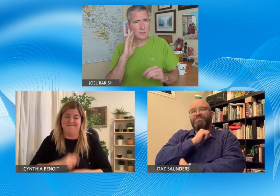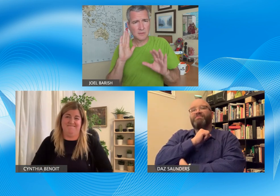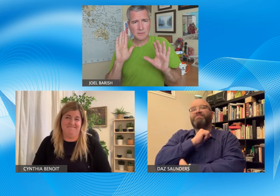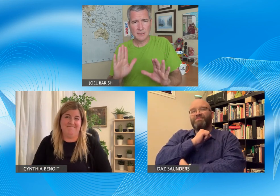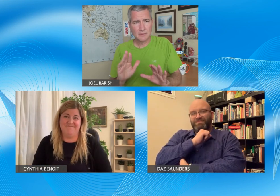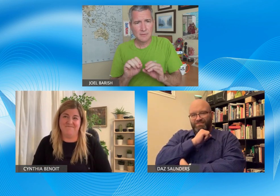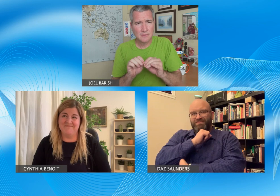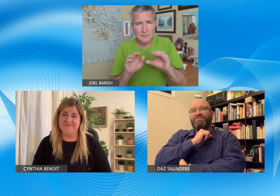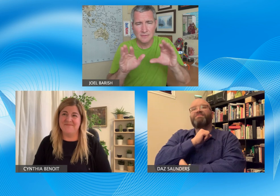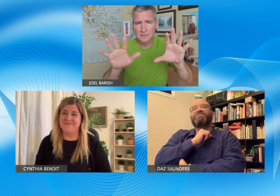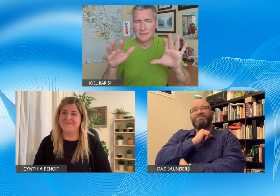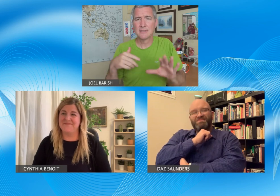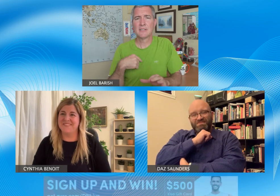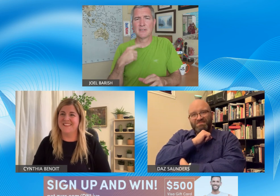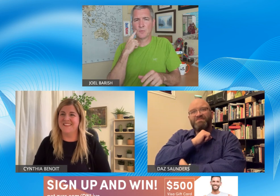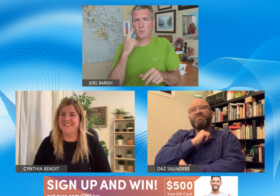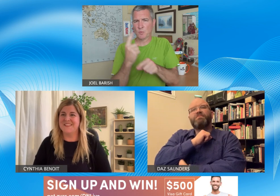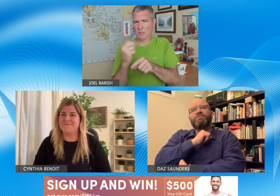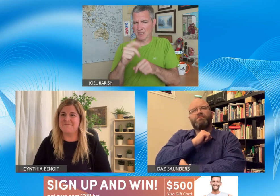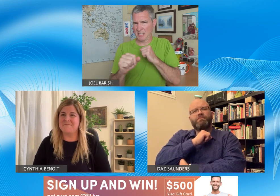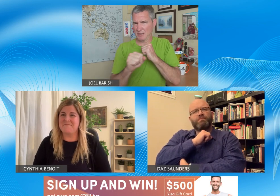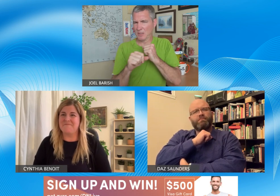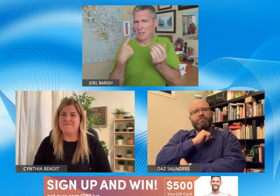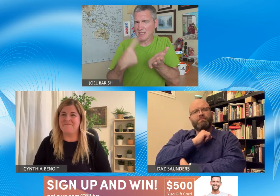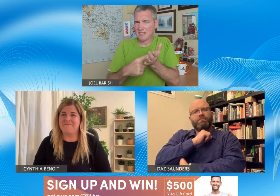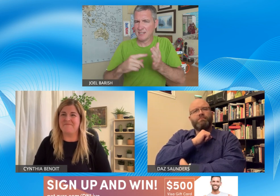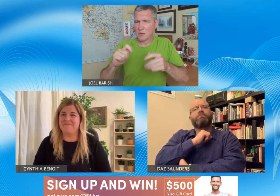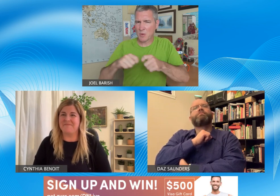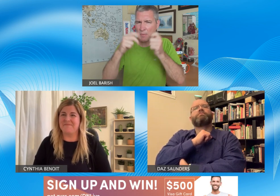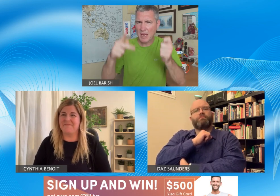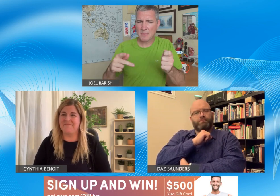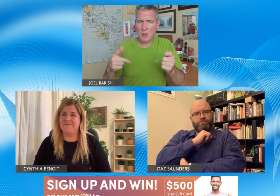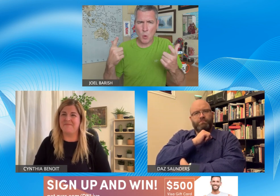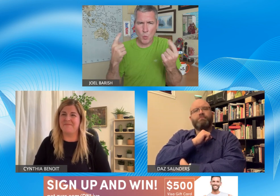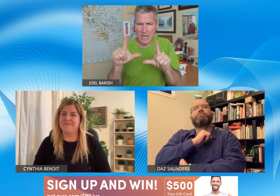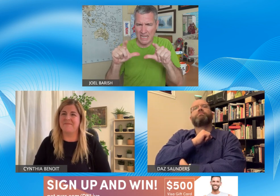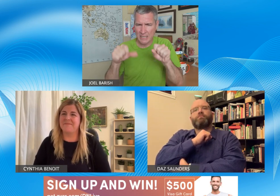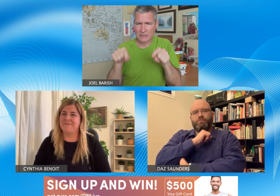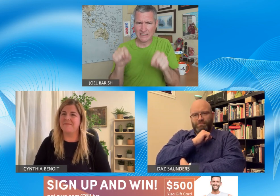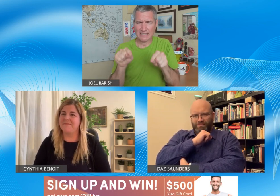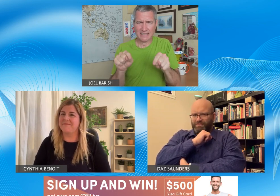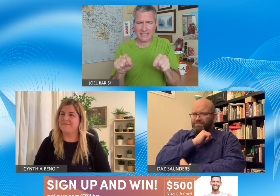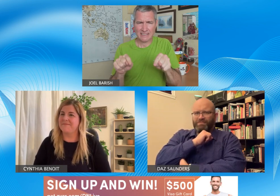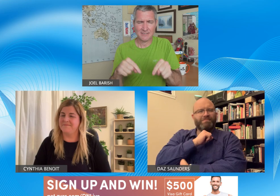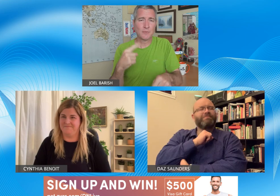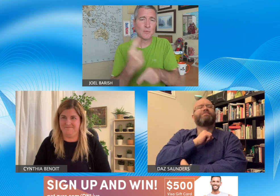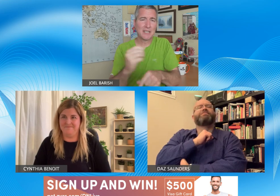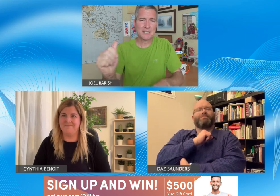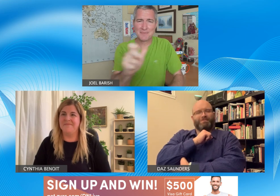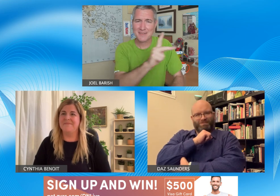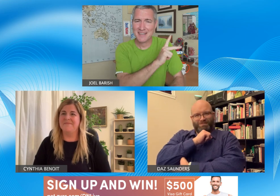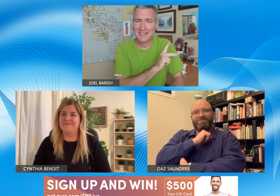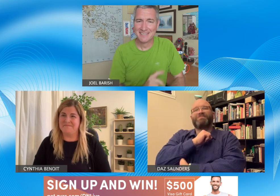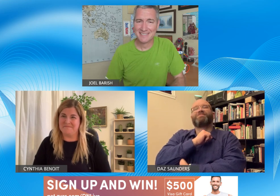Wow! That’s amazing! We’ll be right back after these messages. We will wrap up our discussion about LSQ. What is LSQ , really? We’ll be right back.